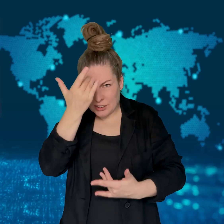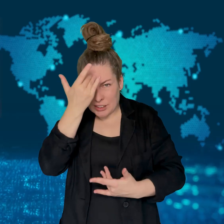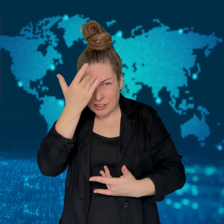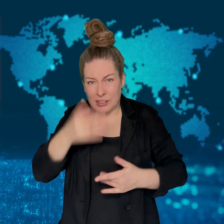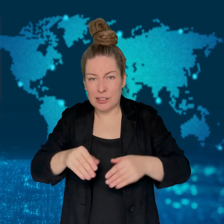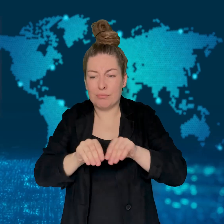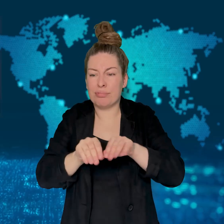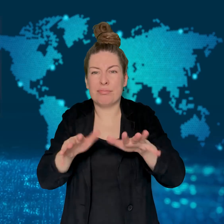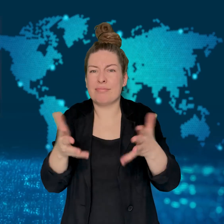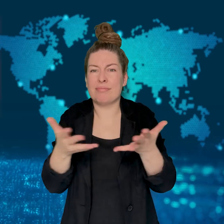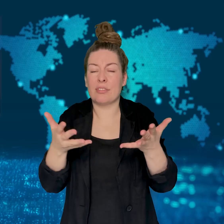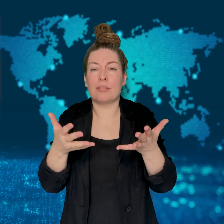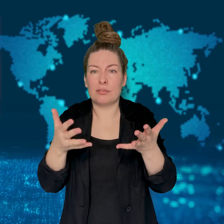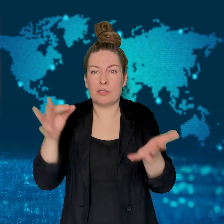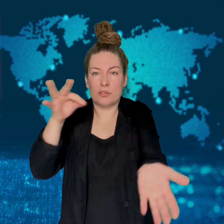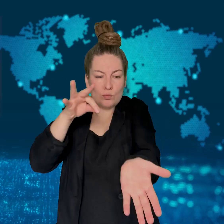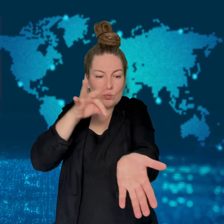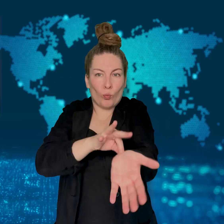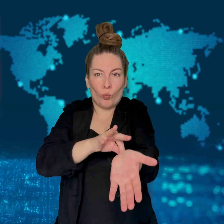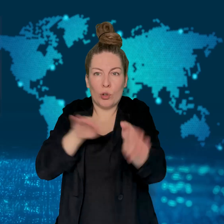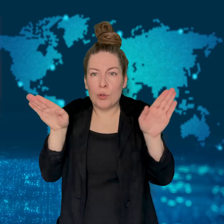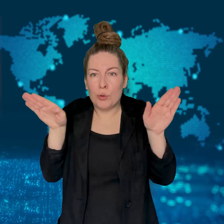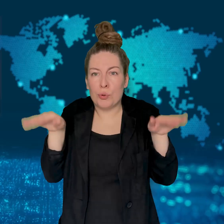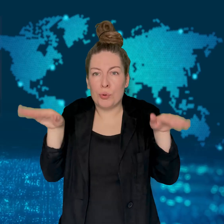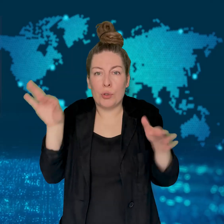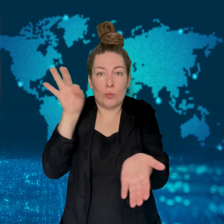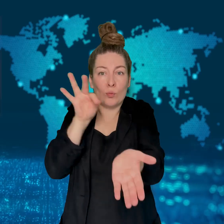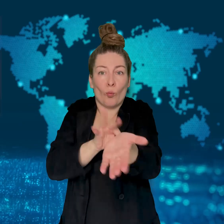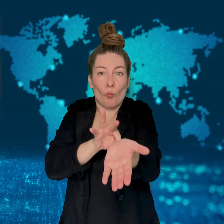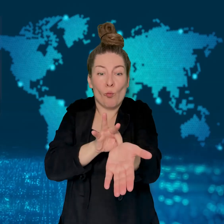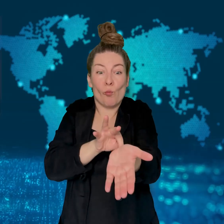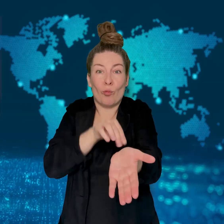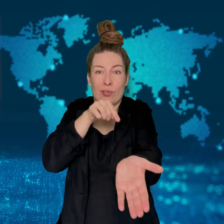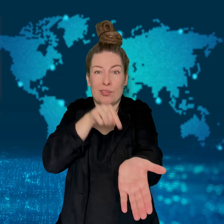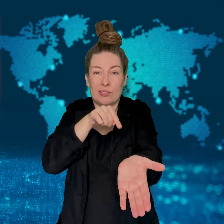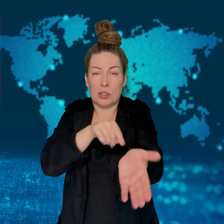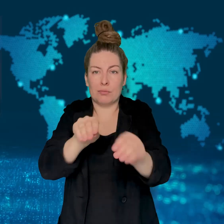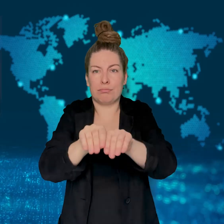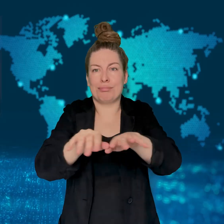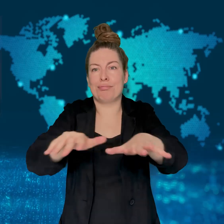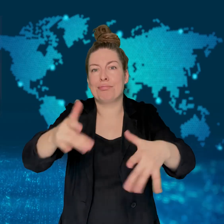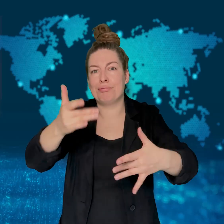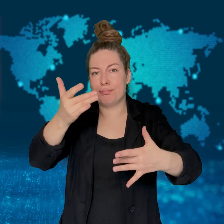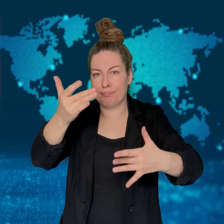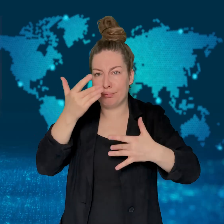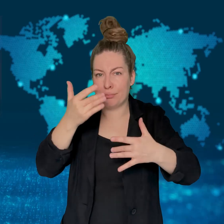Dengue is a viral illness that is spread by mosquitoes.